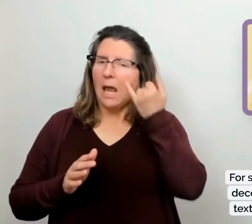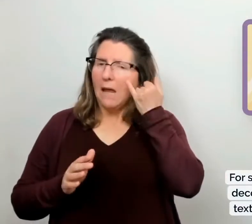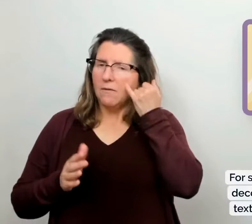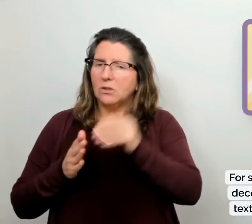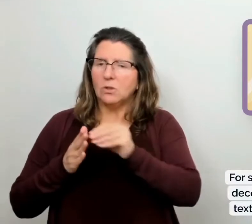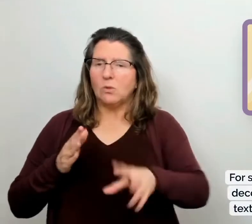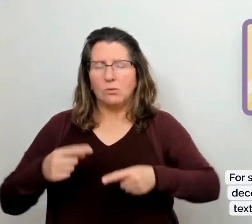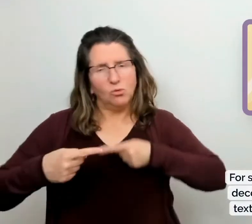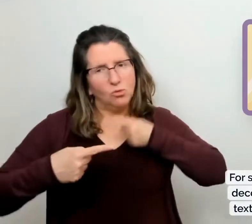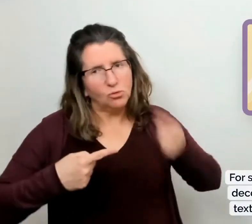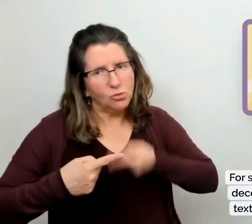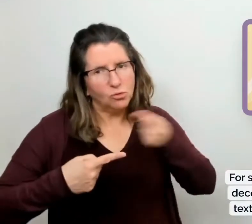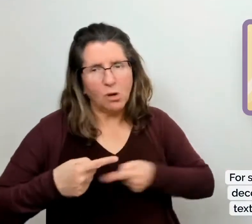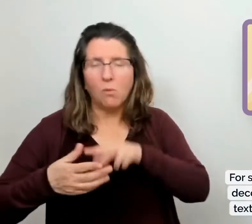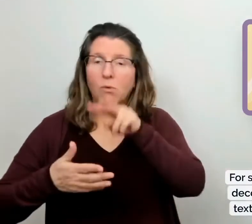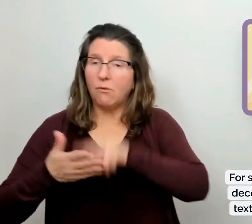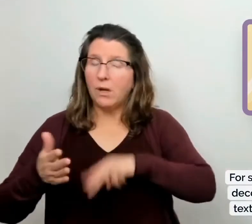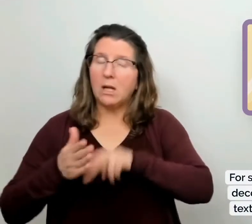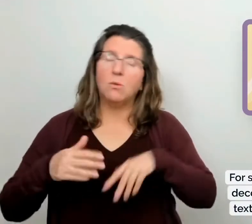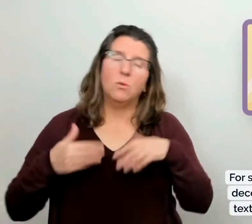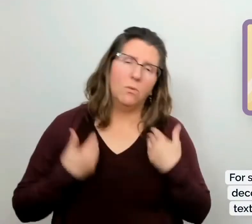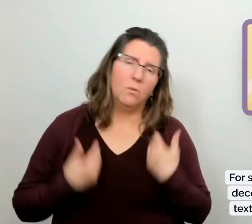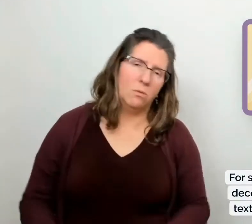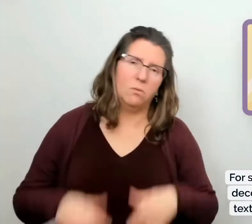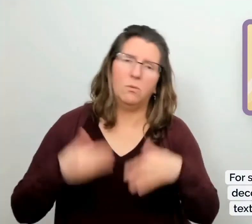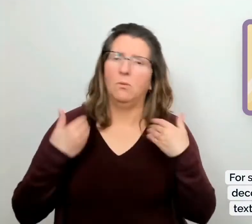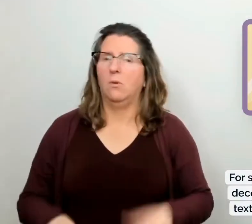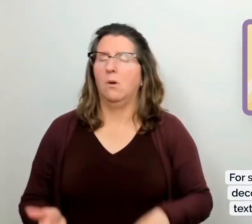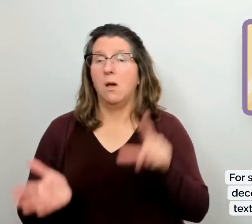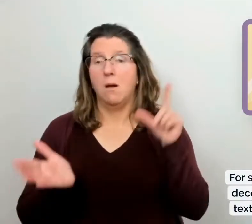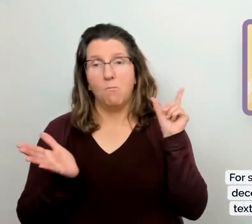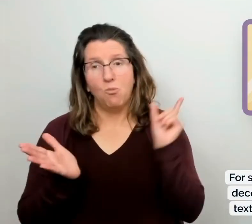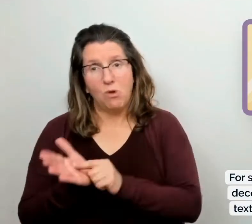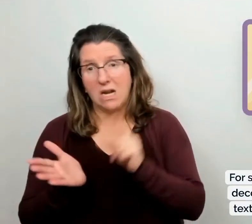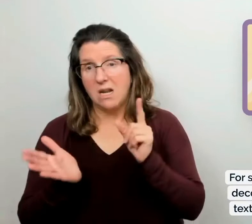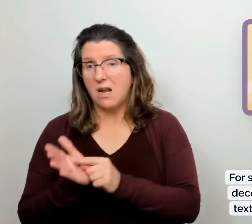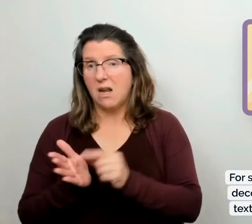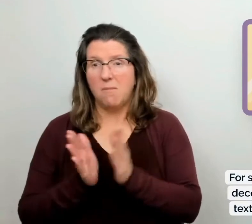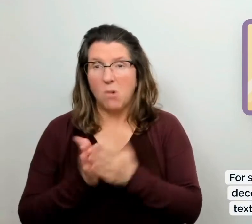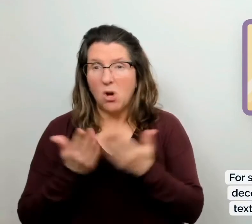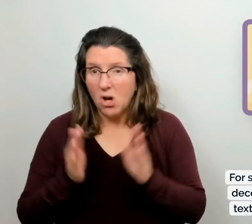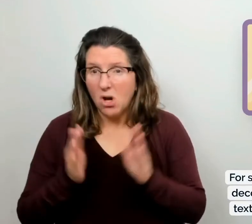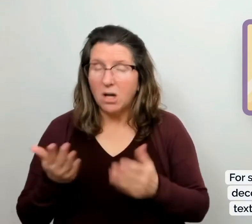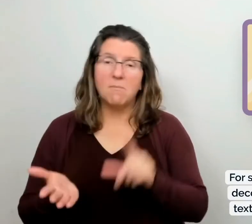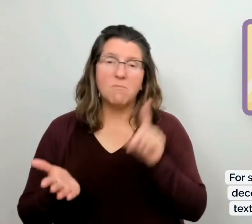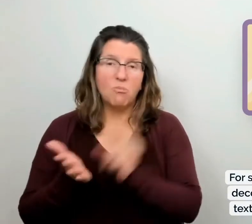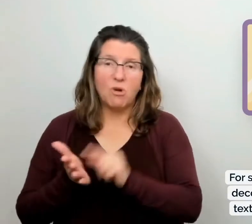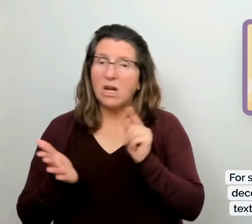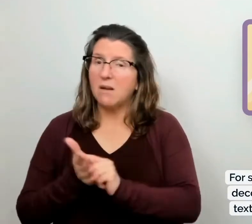For students who have difficulties decoding and /or comprehending text, then printed materials,